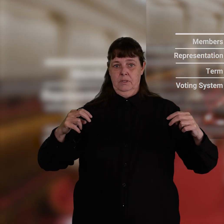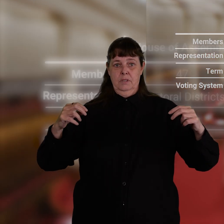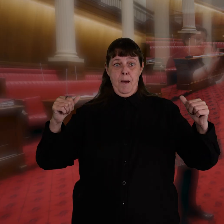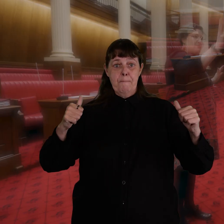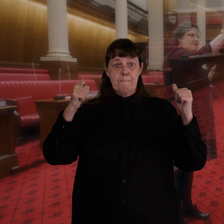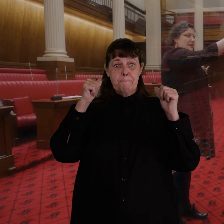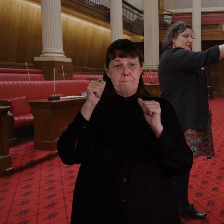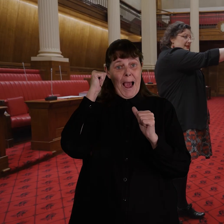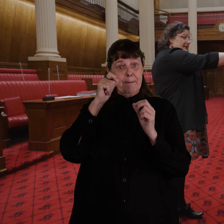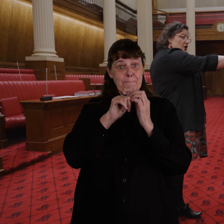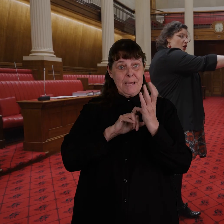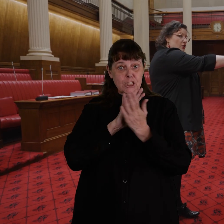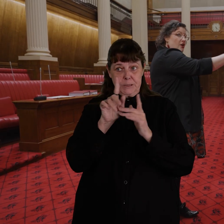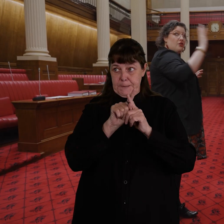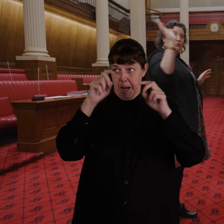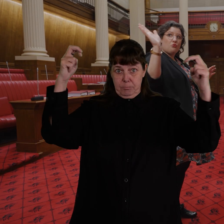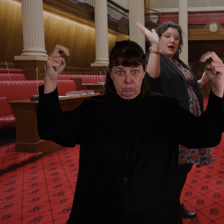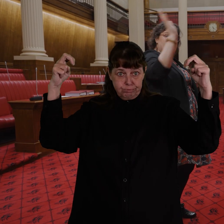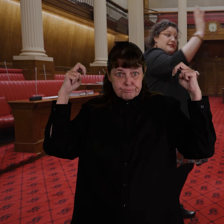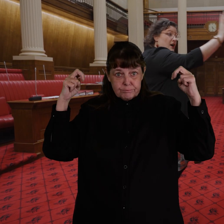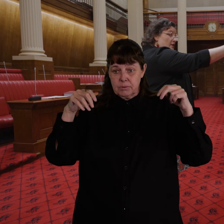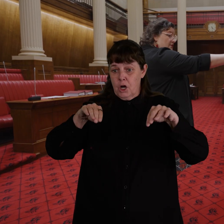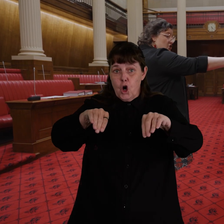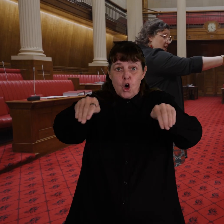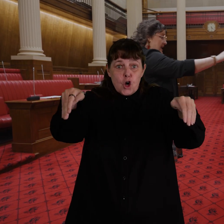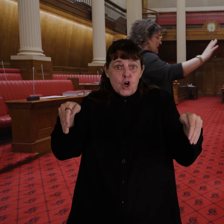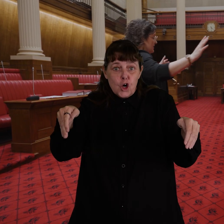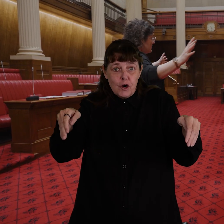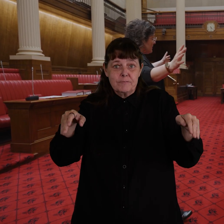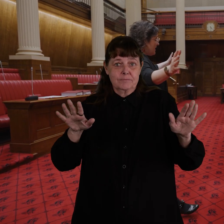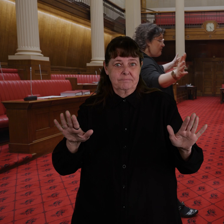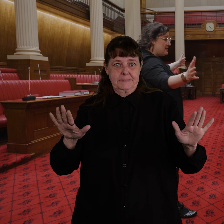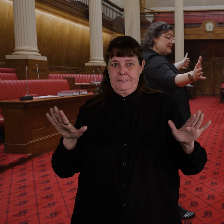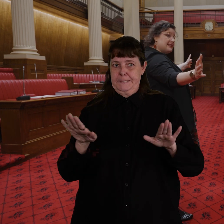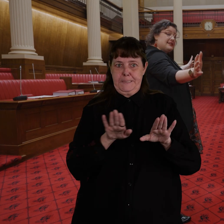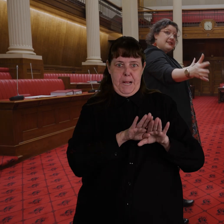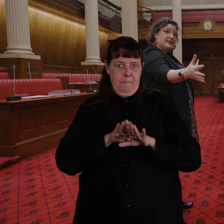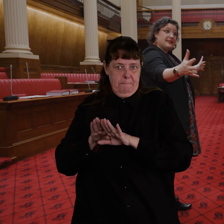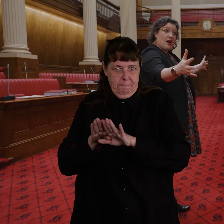have government members on the right side of the chair. So the government sits this